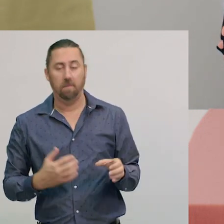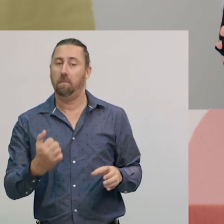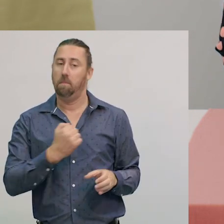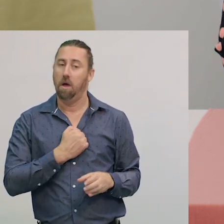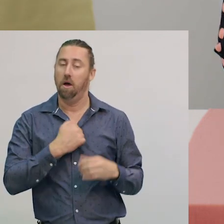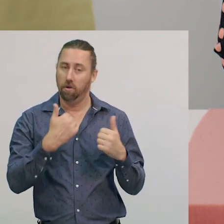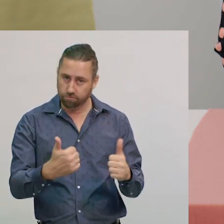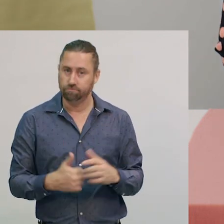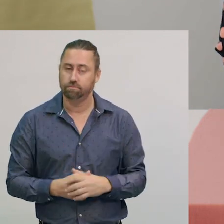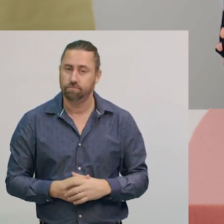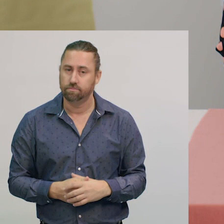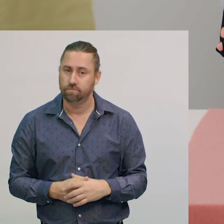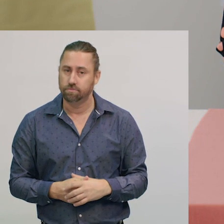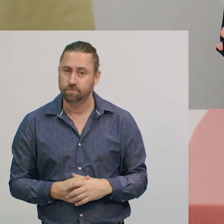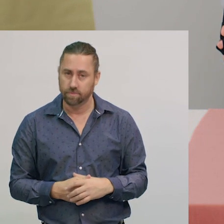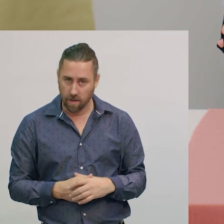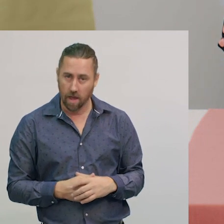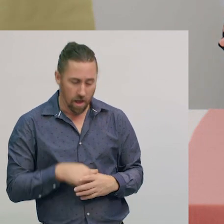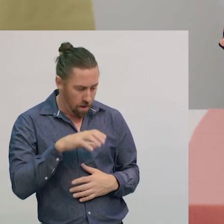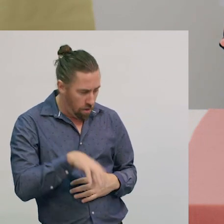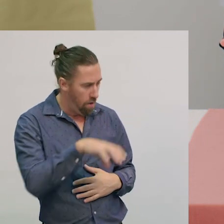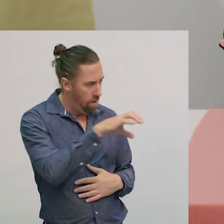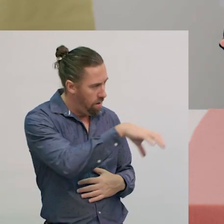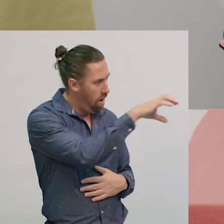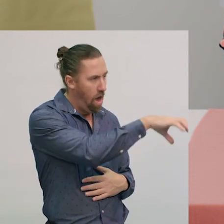I have given each place setting a cup.